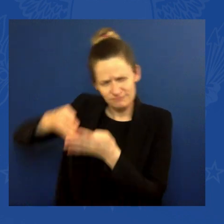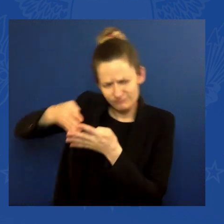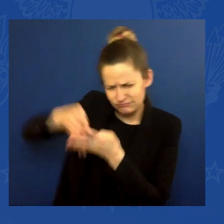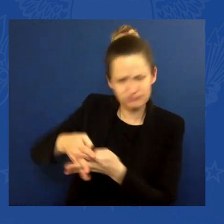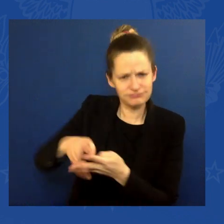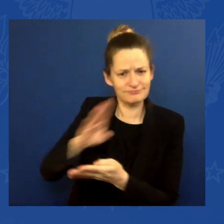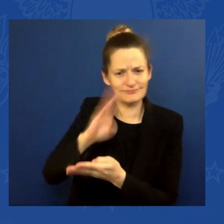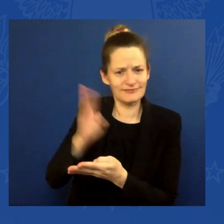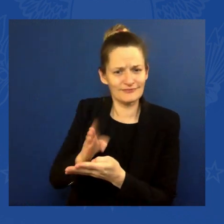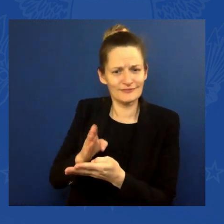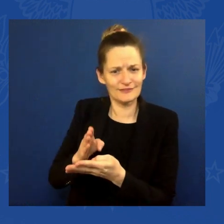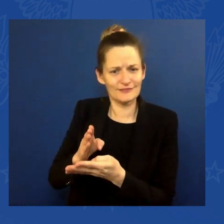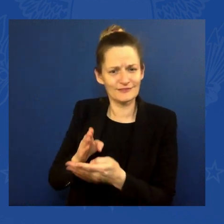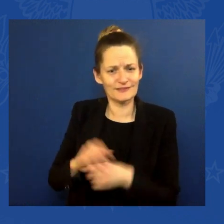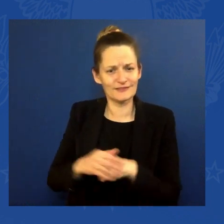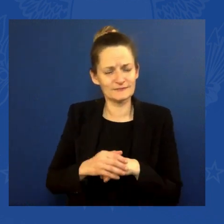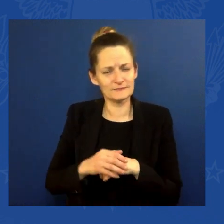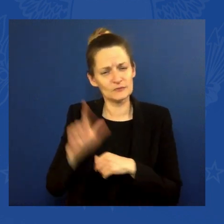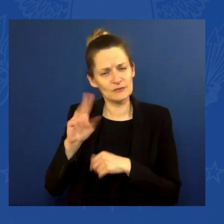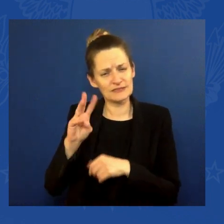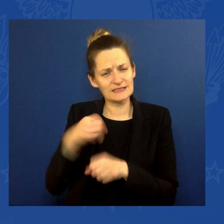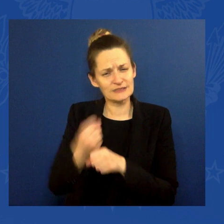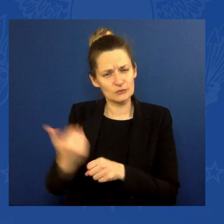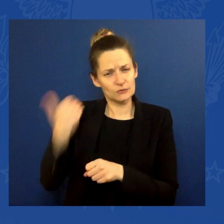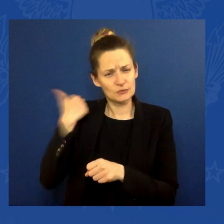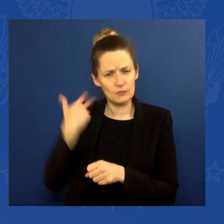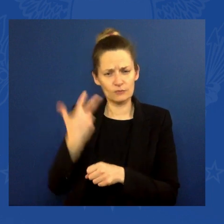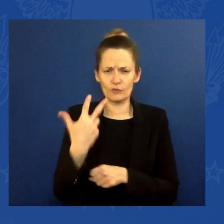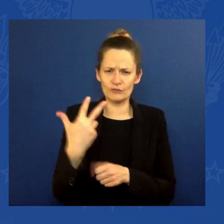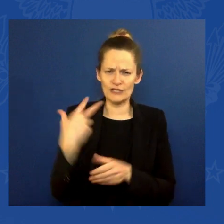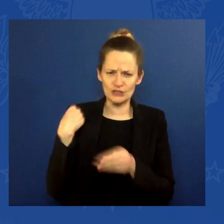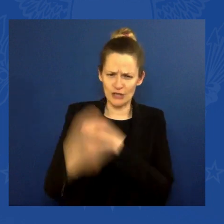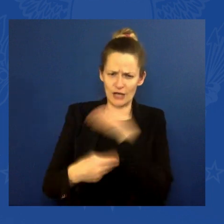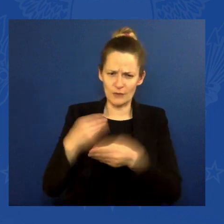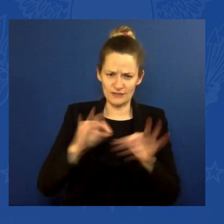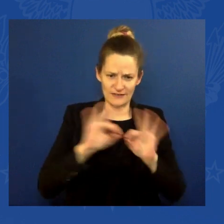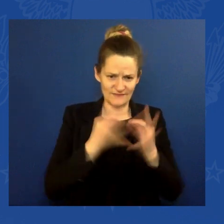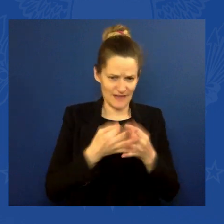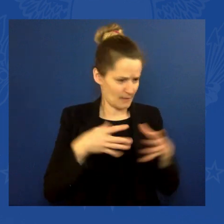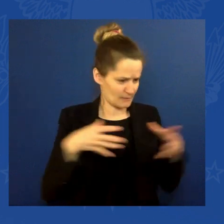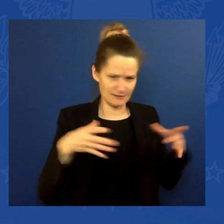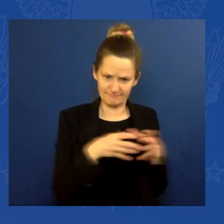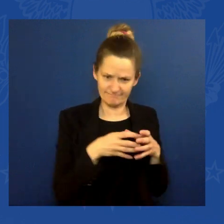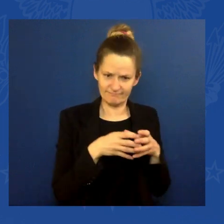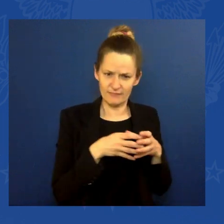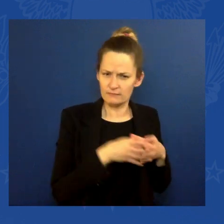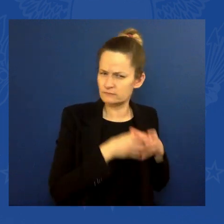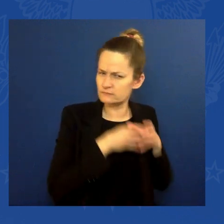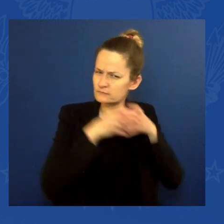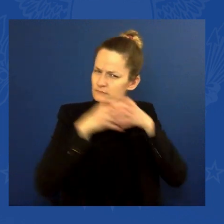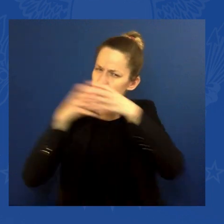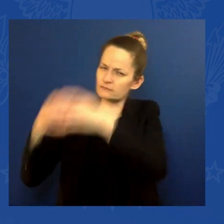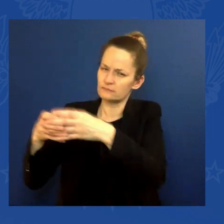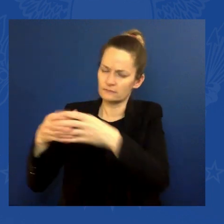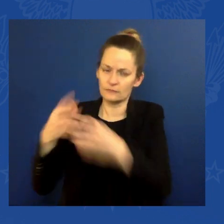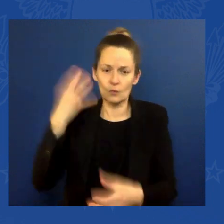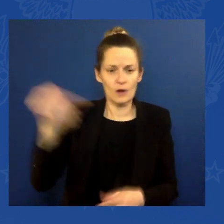walked along Garden Street in Ballina, in County Mayo, like our ferbea- our forebears, the Blewitts, did.